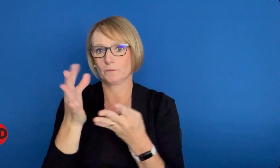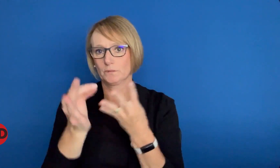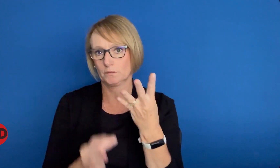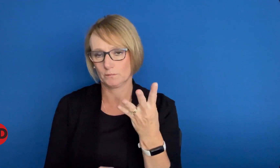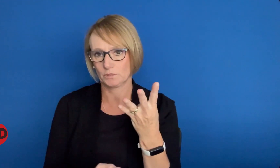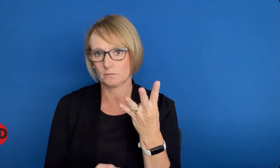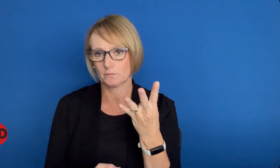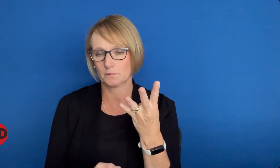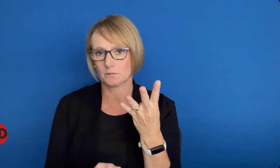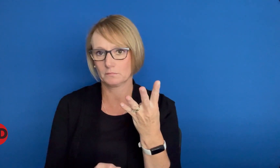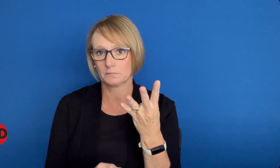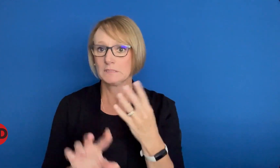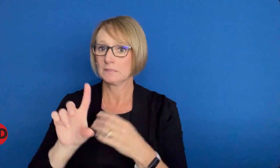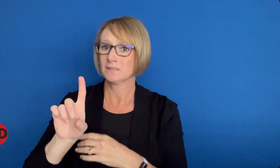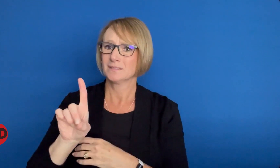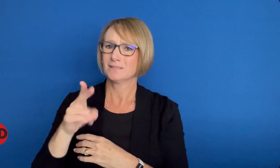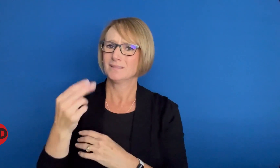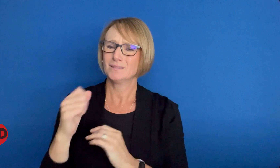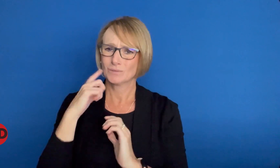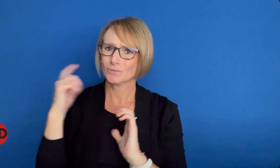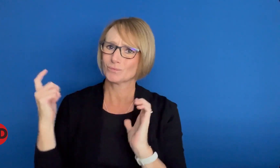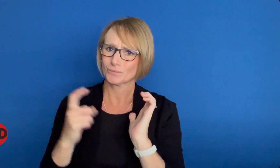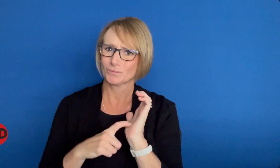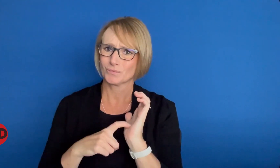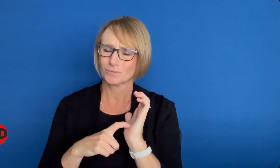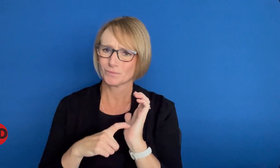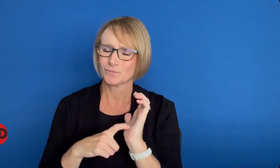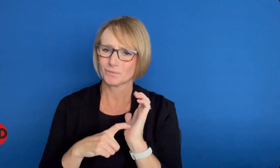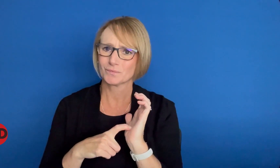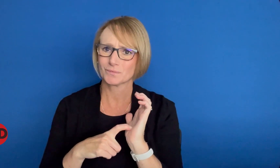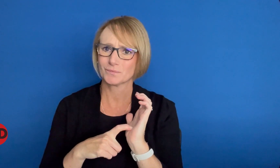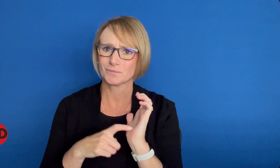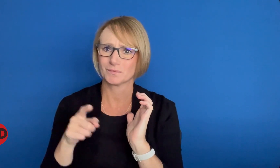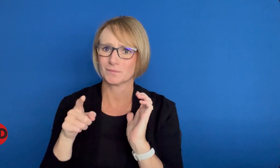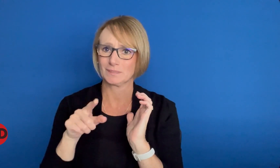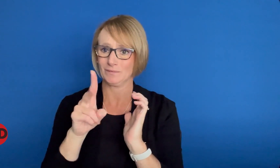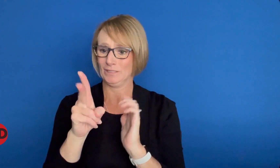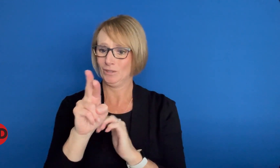DHA realizes that VRI is not designed to replace in person